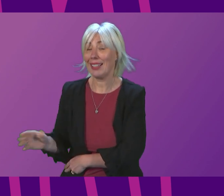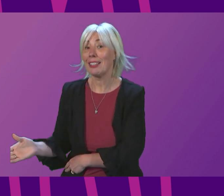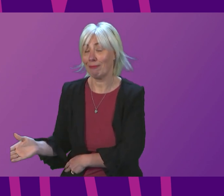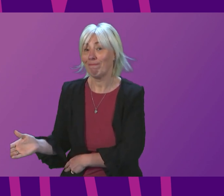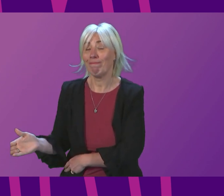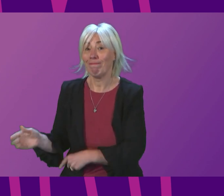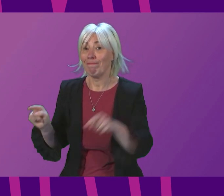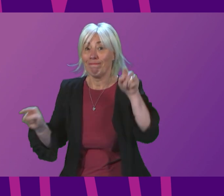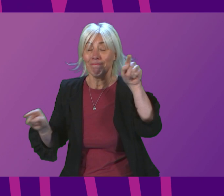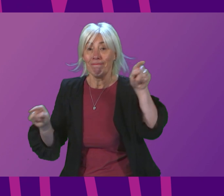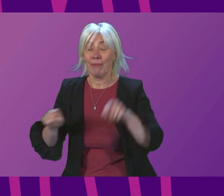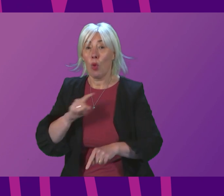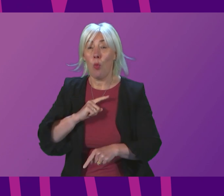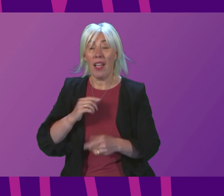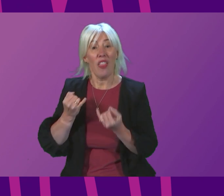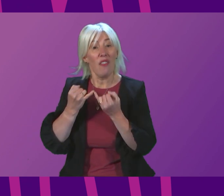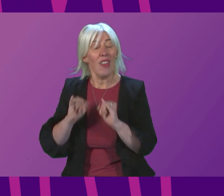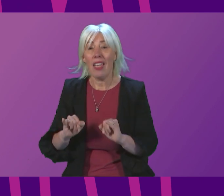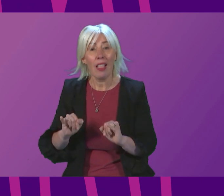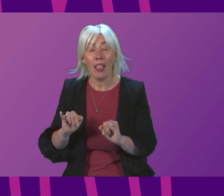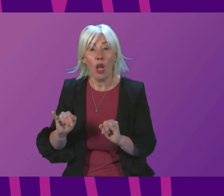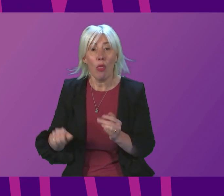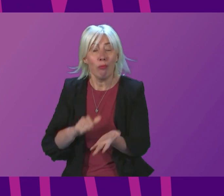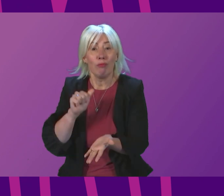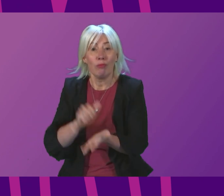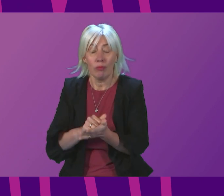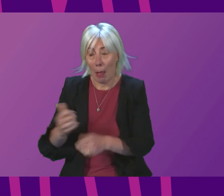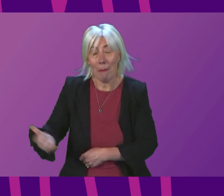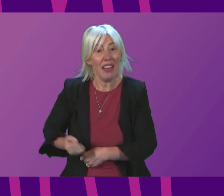That is principally down to the failure to properly uprate benefits.